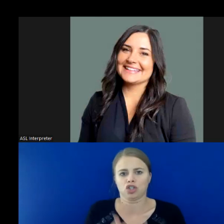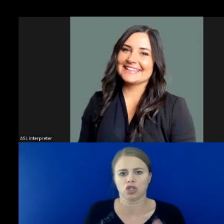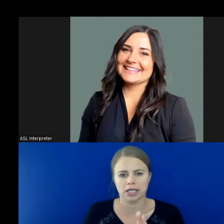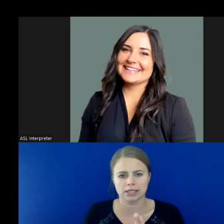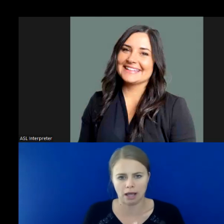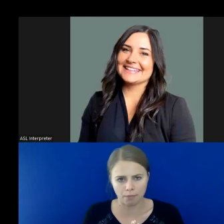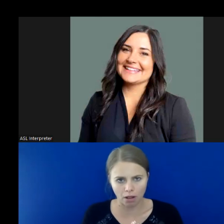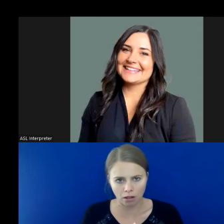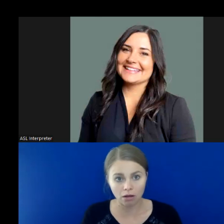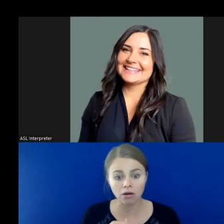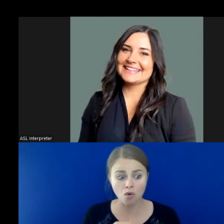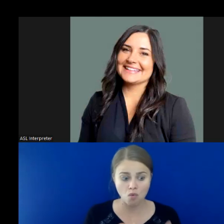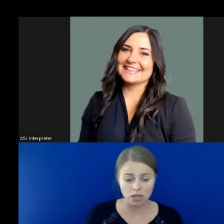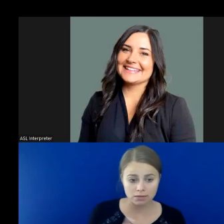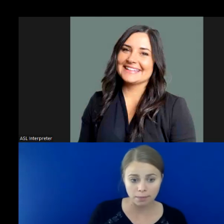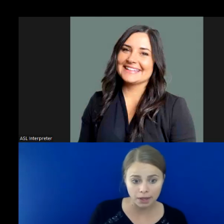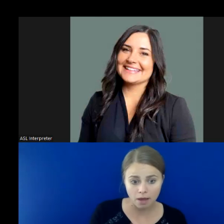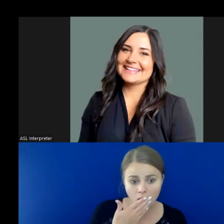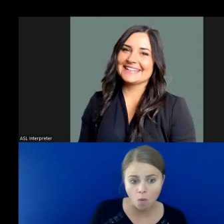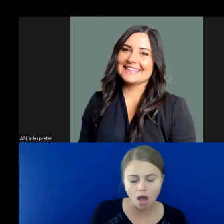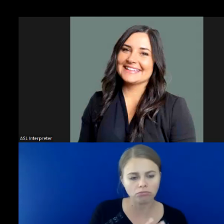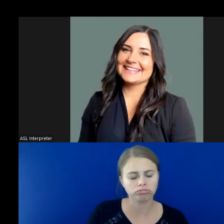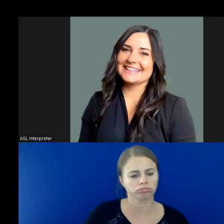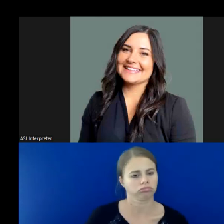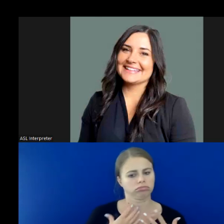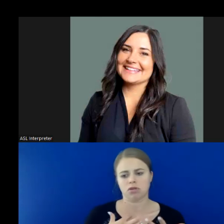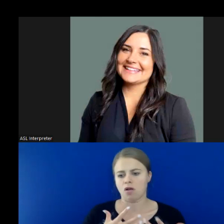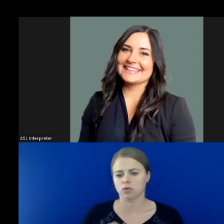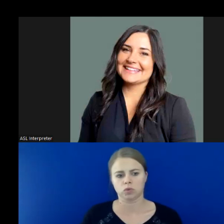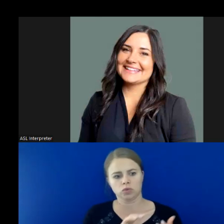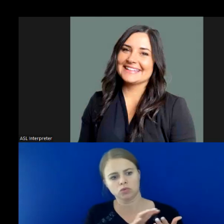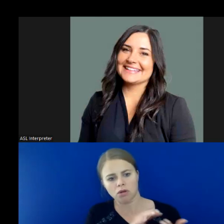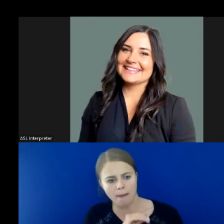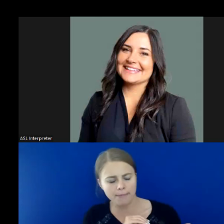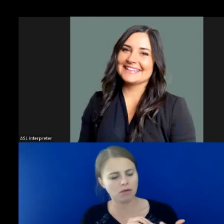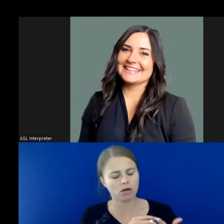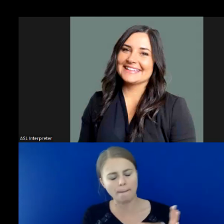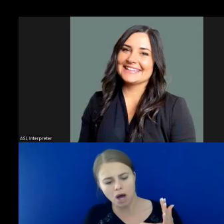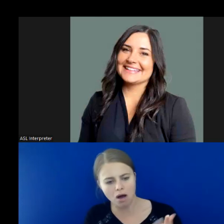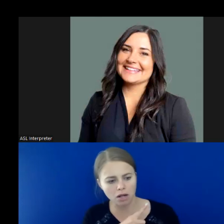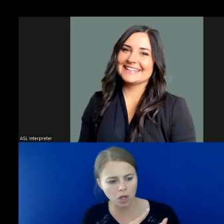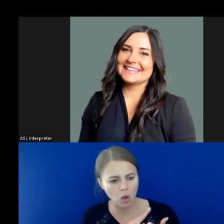Like, okay, this is something that was done really well. And then kind of model what you're trying to do on something like that.